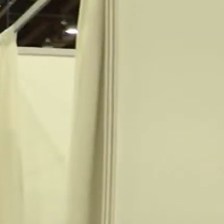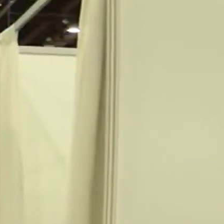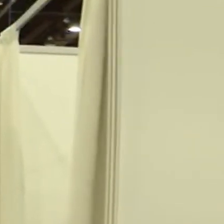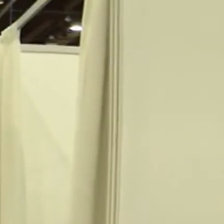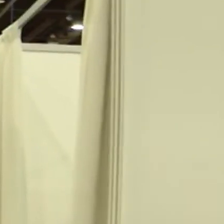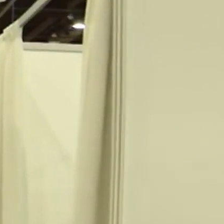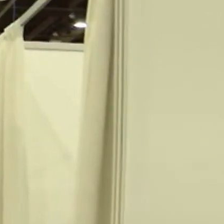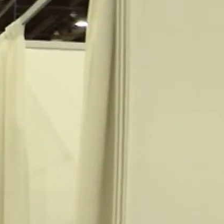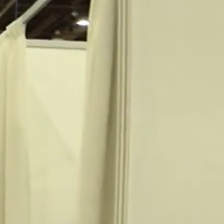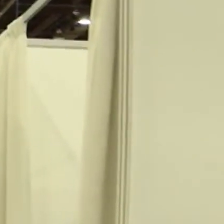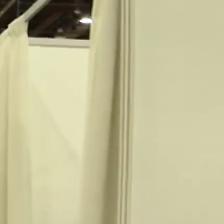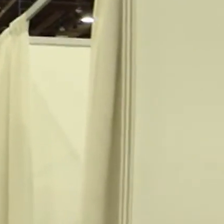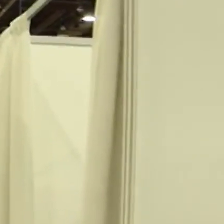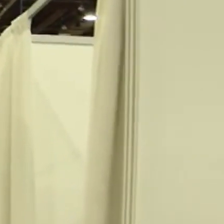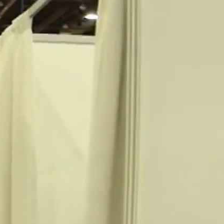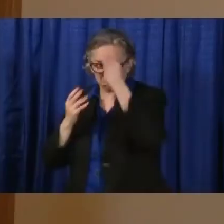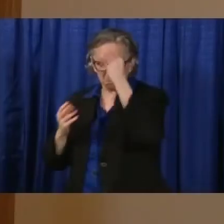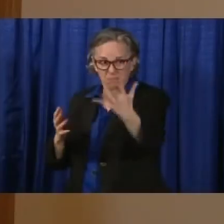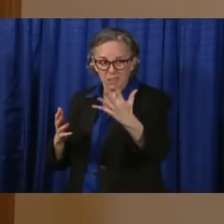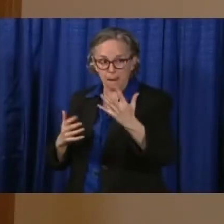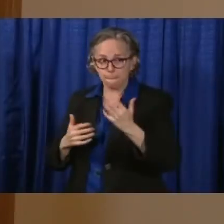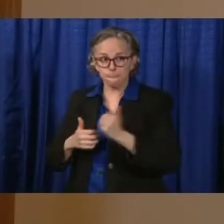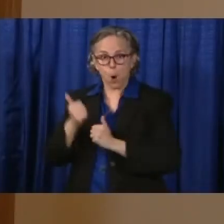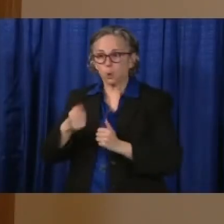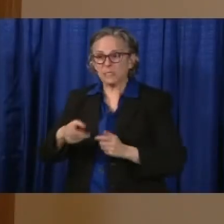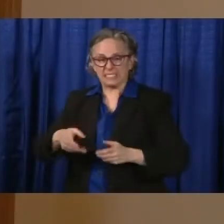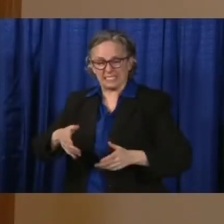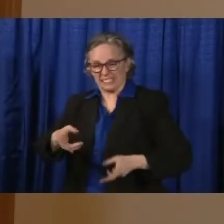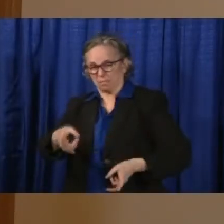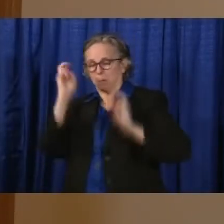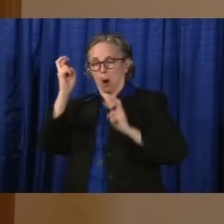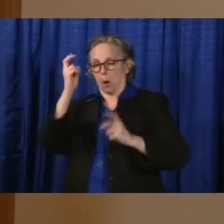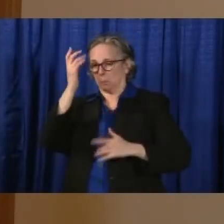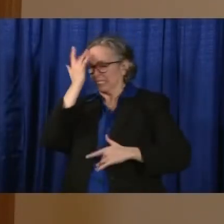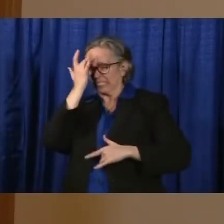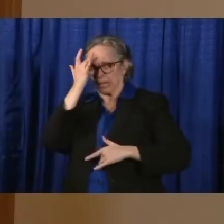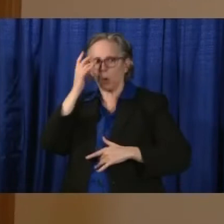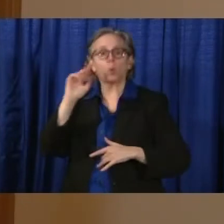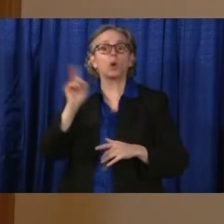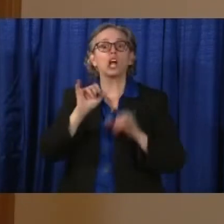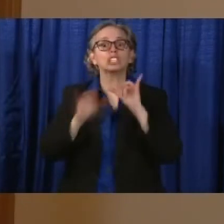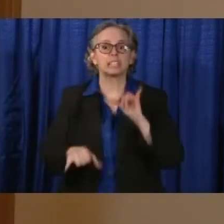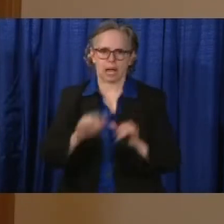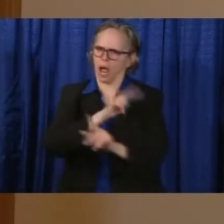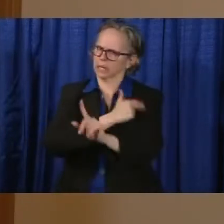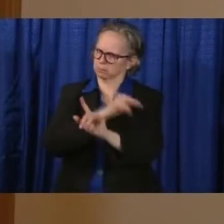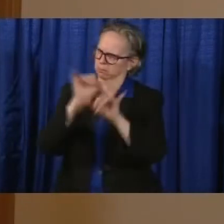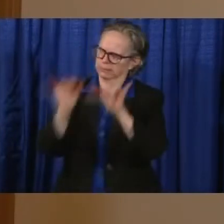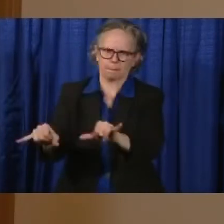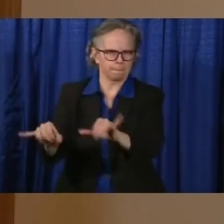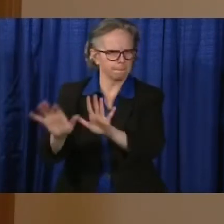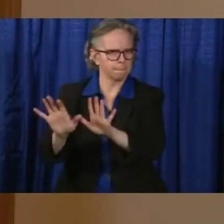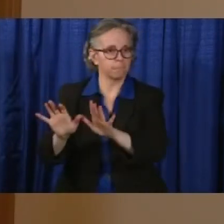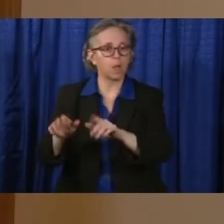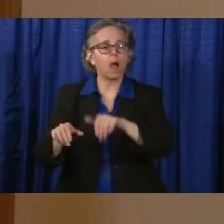INSISTS THE SICKEST PATIENTS WILL STILL BE TREATED IN THE HOSPITALS.DR. AMY ACTON, DIRECTOR, OHIO DEPARTMENT OF "THEY'RE NOT GOING TO BE OUT IN TENTS. WE'RE